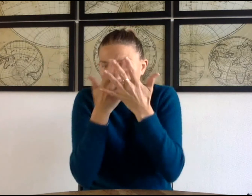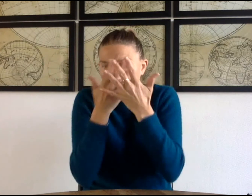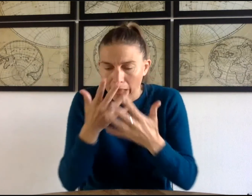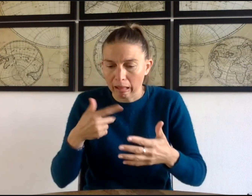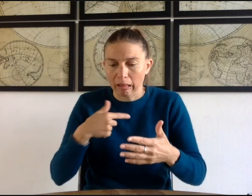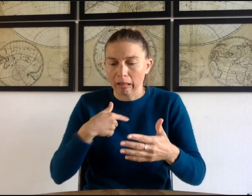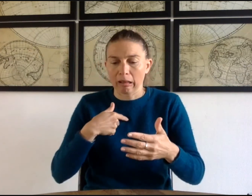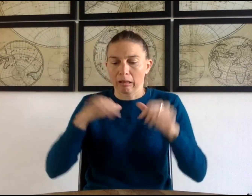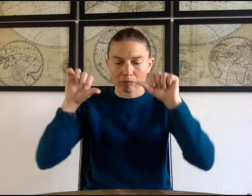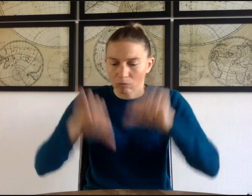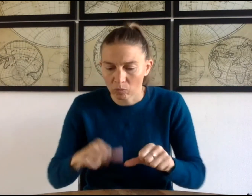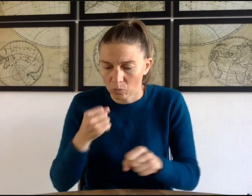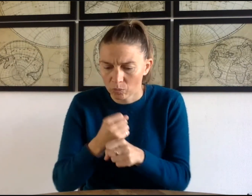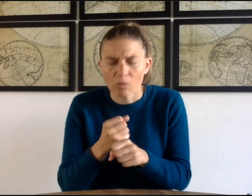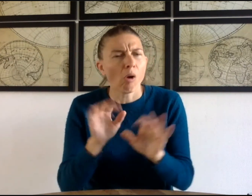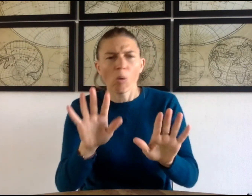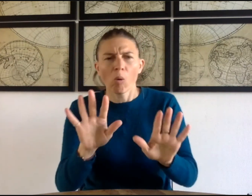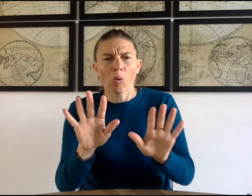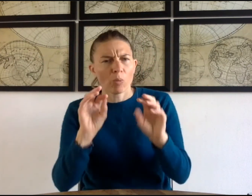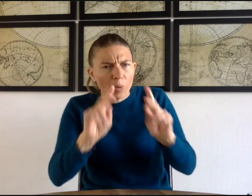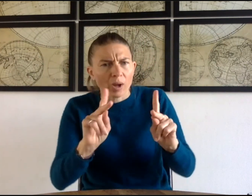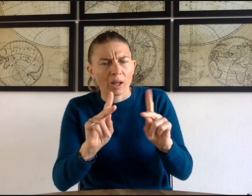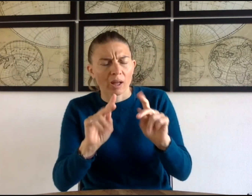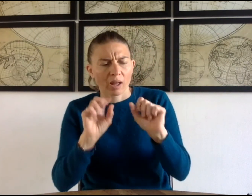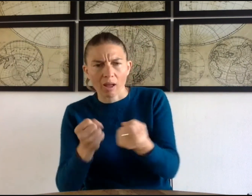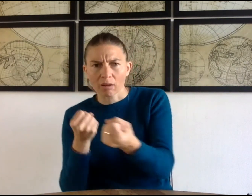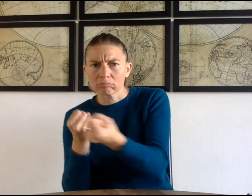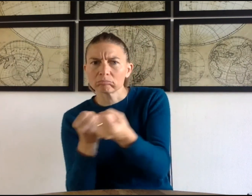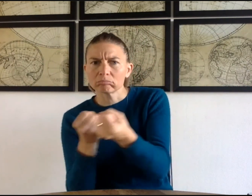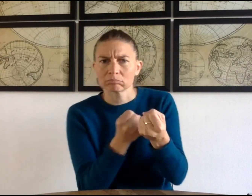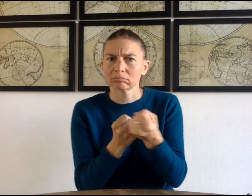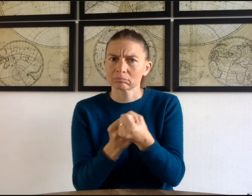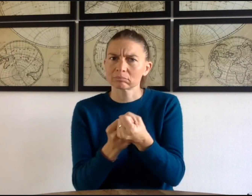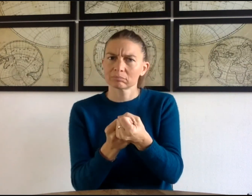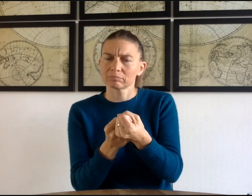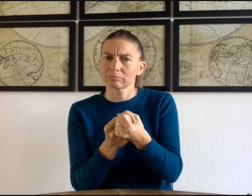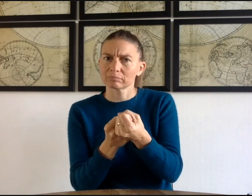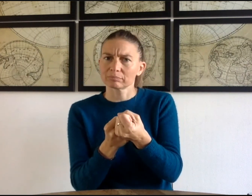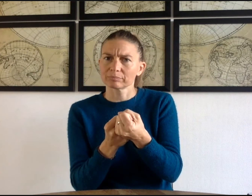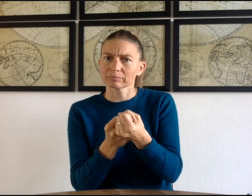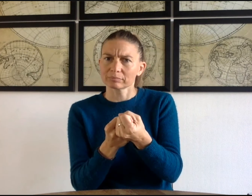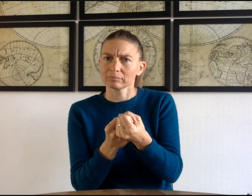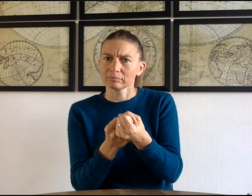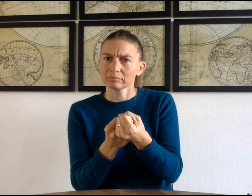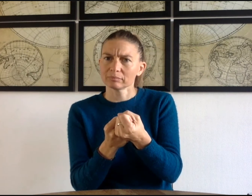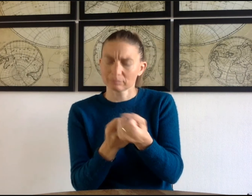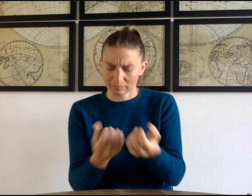there as a volunteer and it gives you the possibility to try